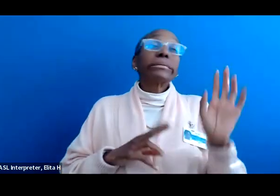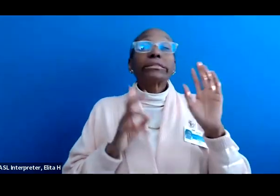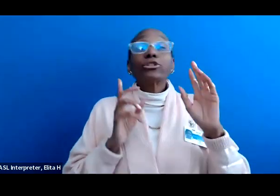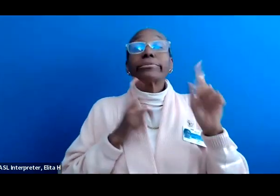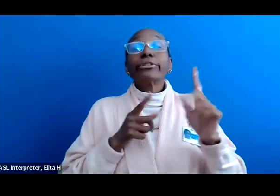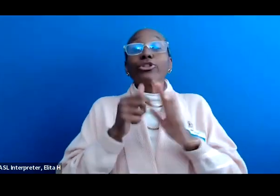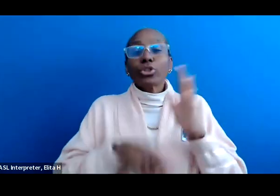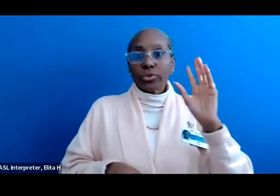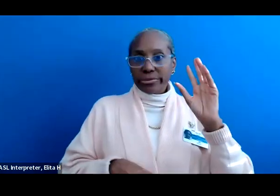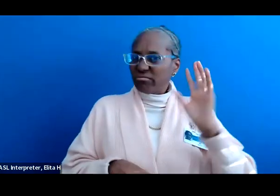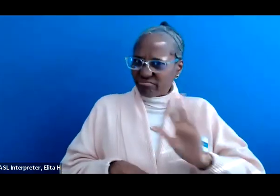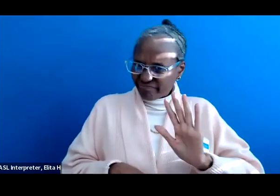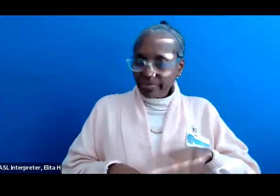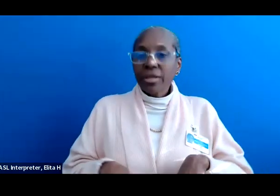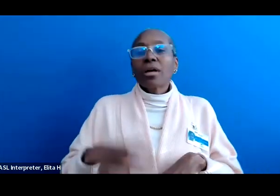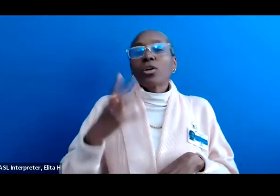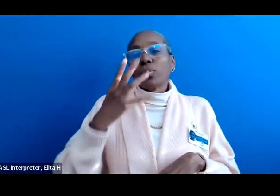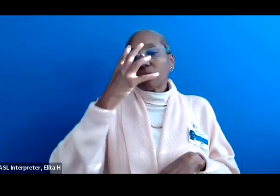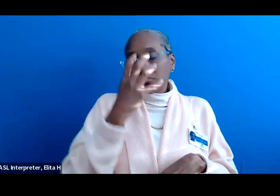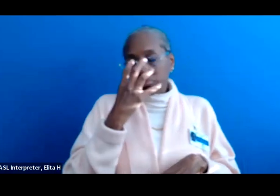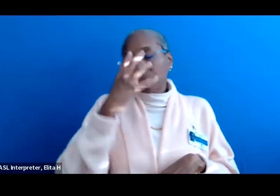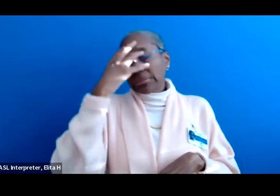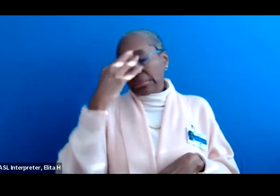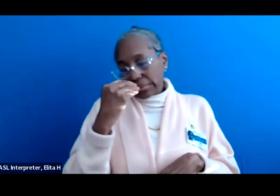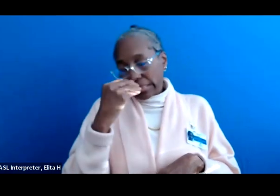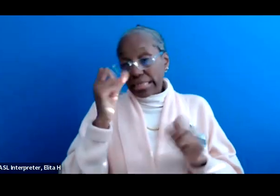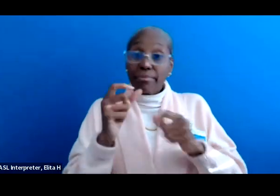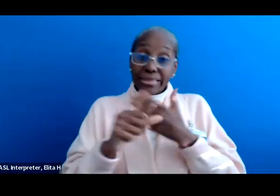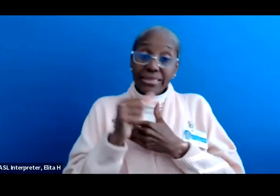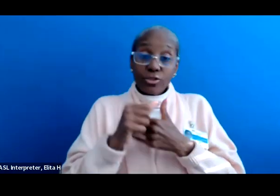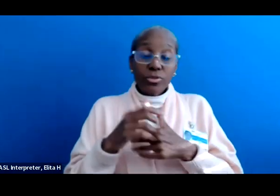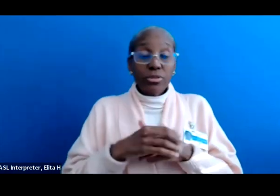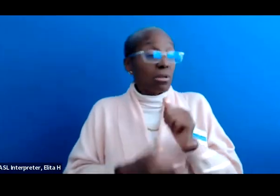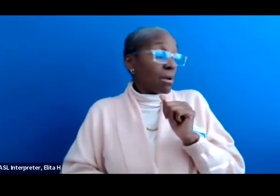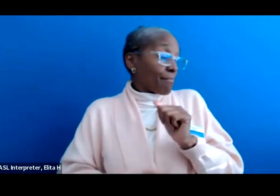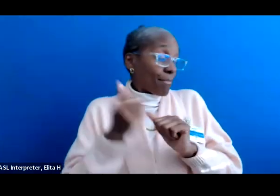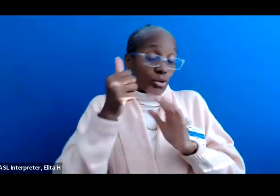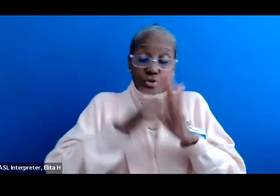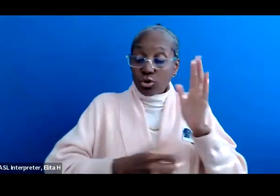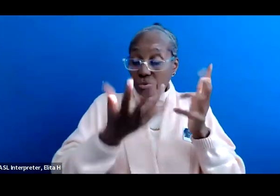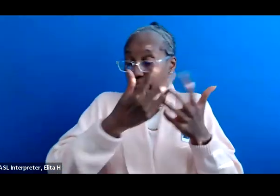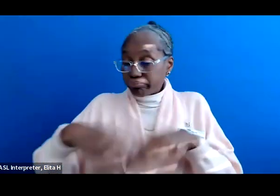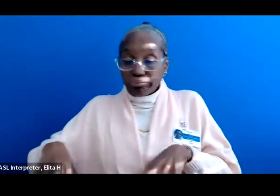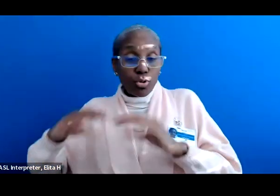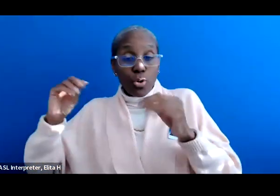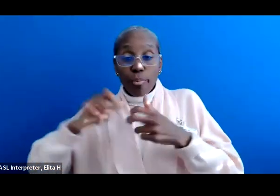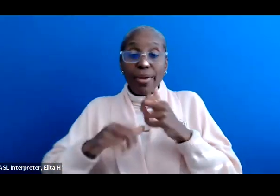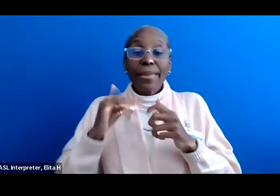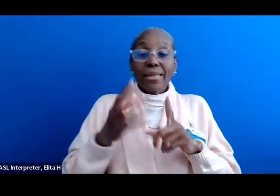You're going to have anesthesia. That can be dangerous. Now, most surgeries go without a hitch, but if you have problems like